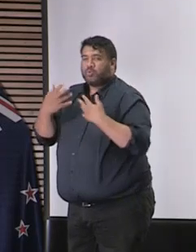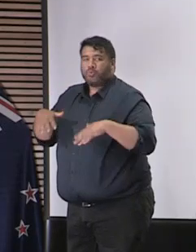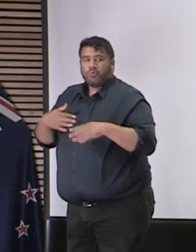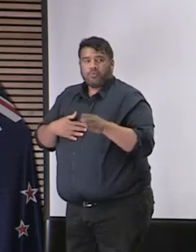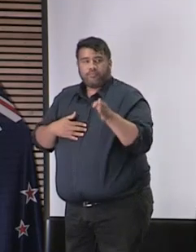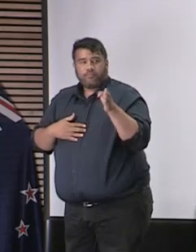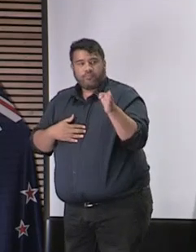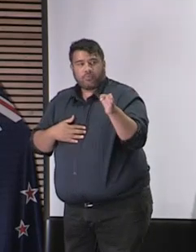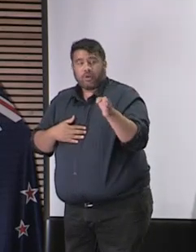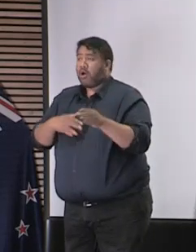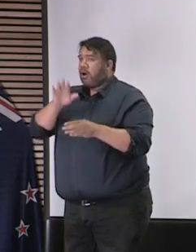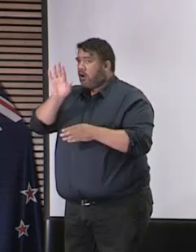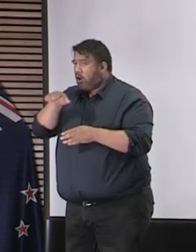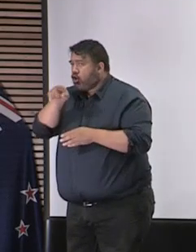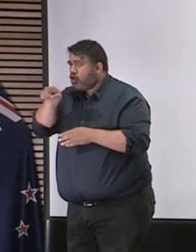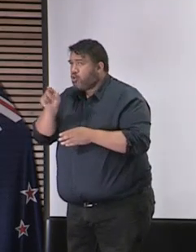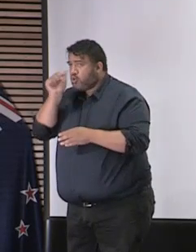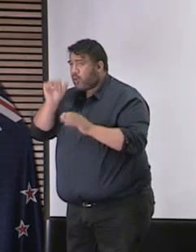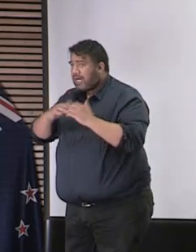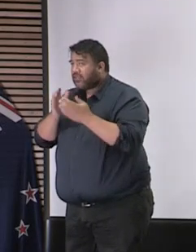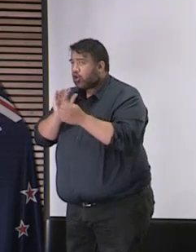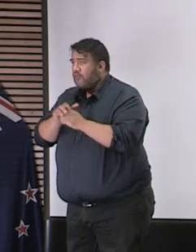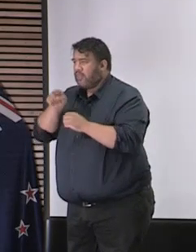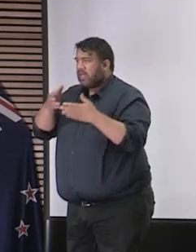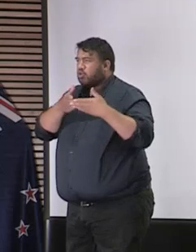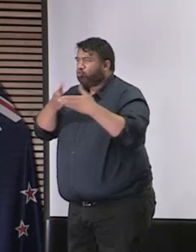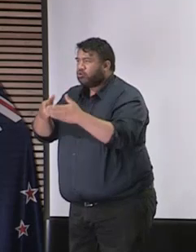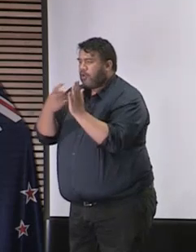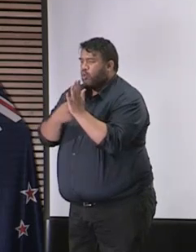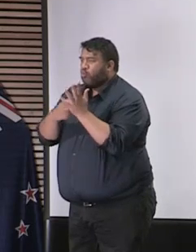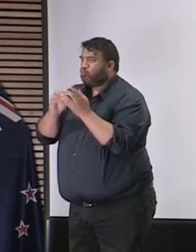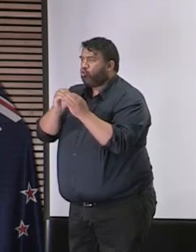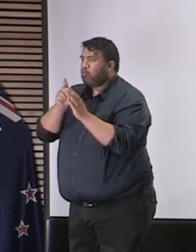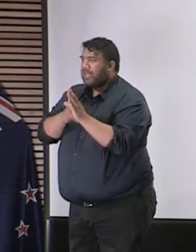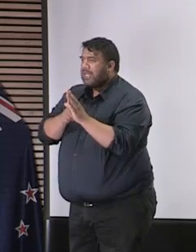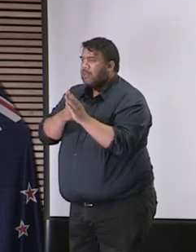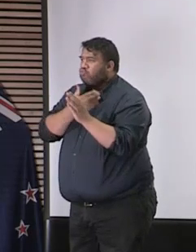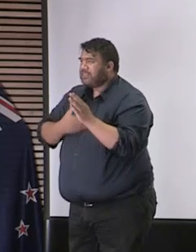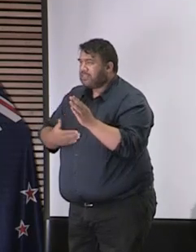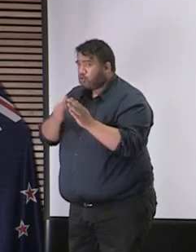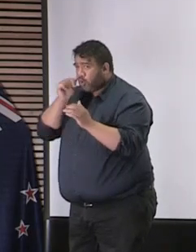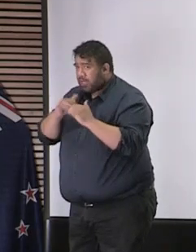giving you the numbers against those clusters we can probably label it that way too. ..advice yet regarding Ruby Princess?